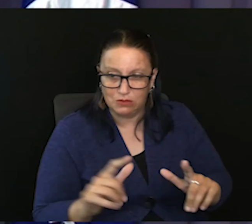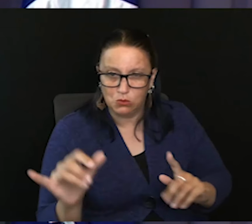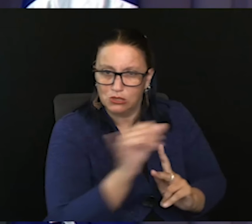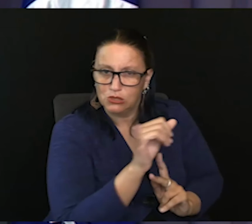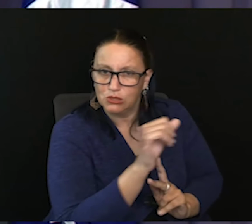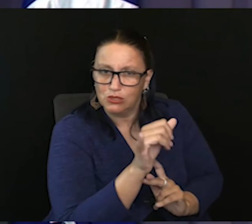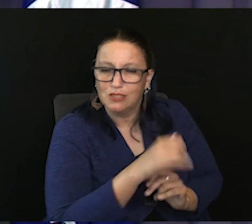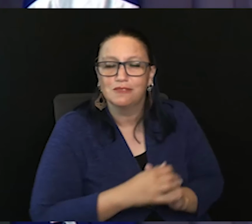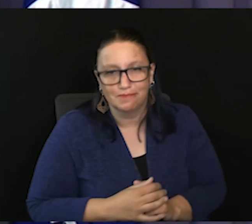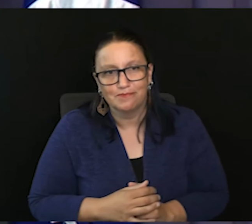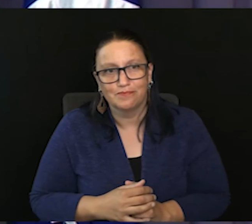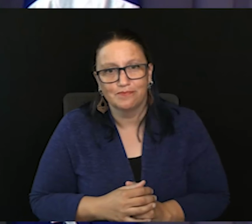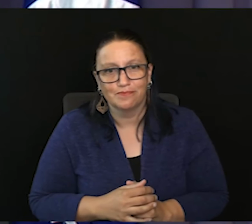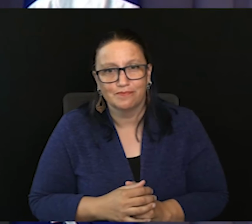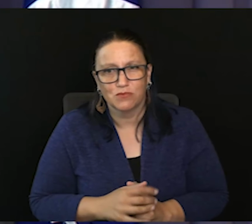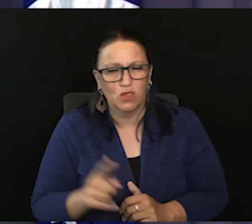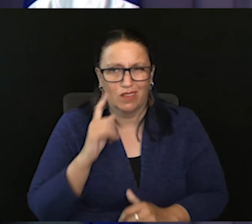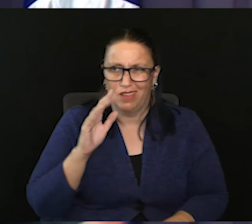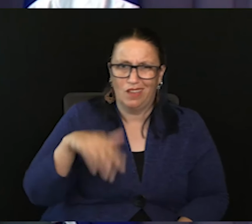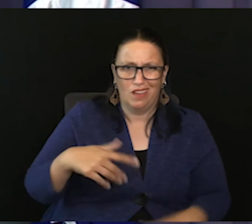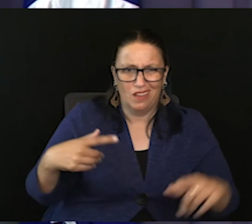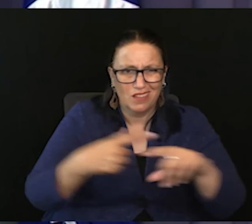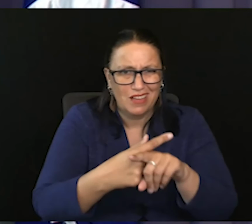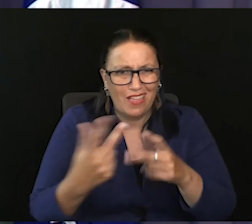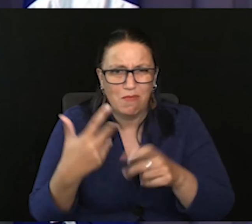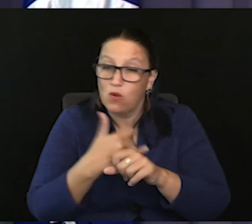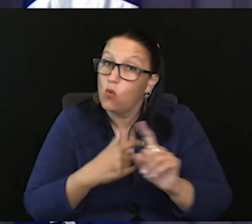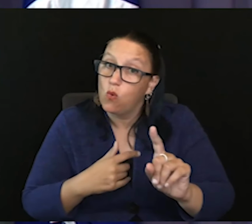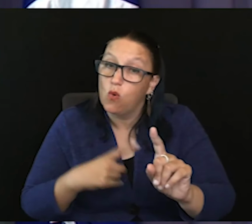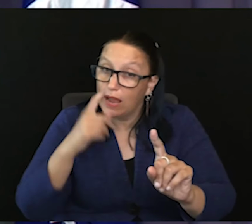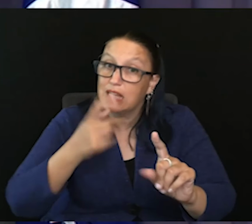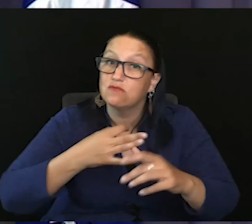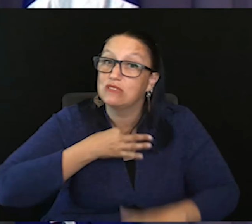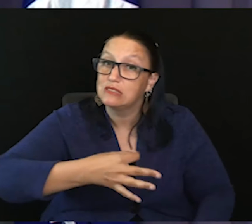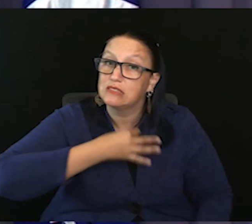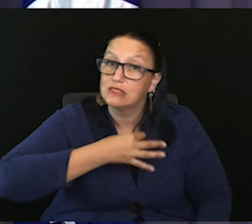So interacting with drugs sounds academic, but it can have quite significant impacts.